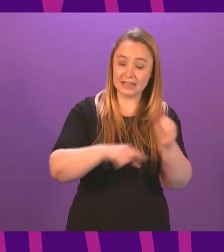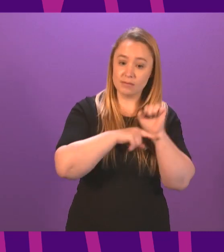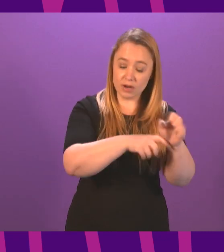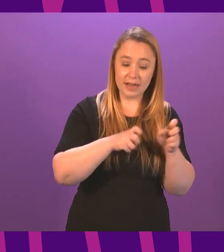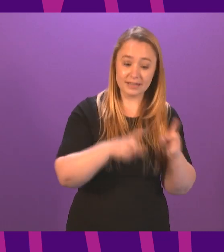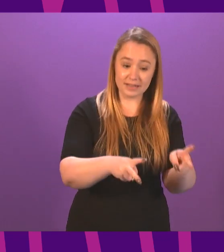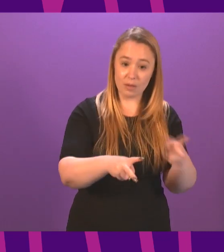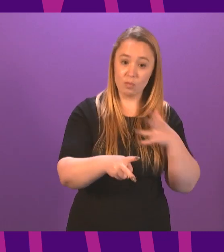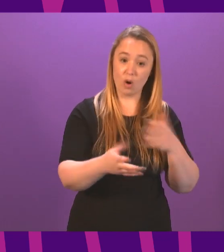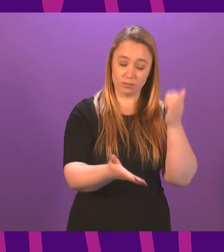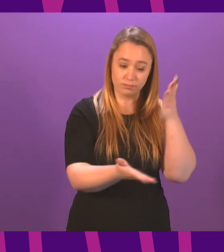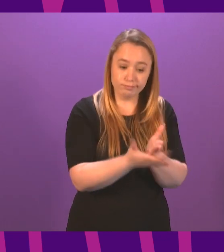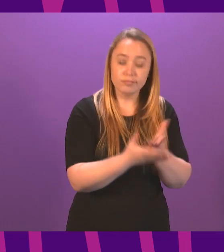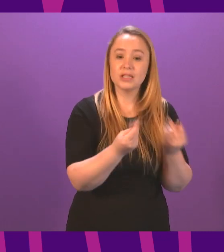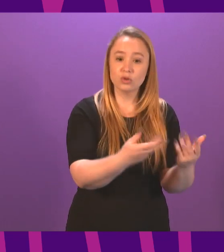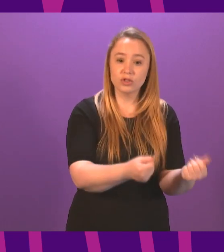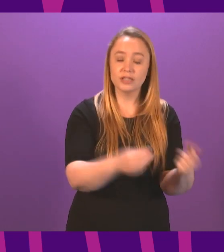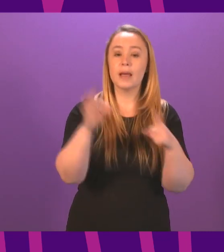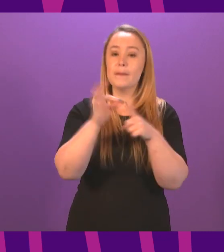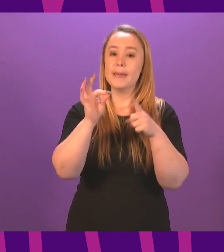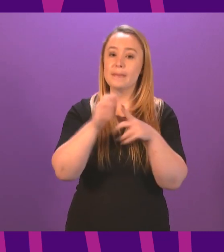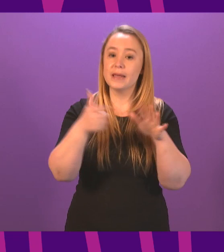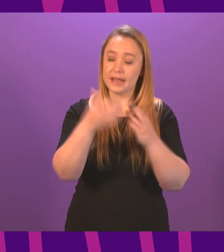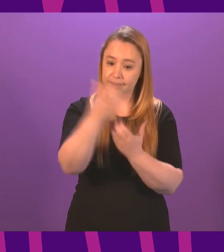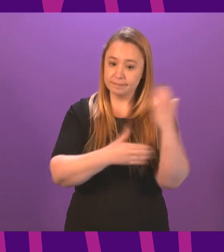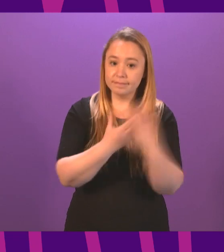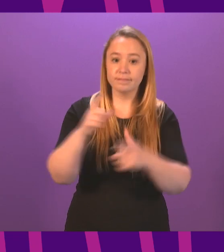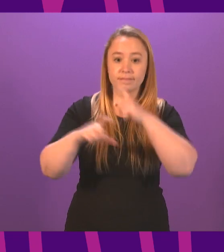personal protective equipment for our doctors and healthcare workers; safer schools for